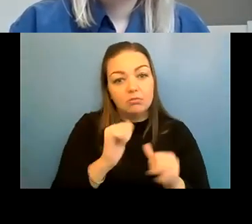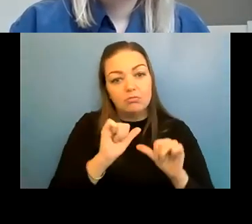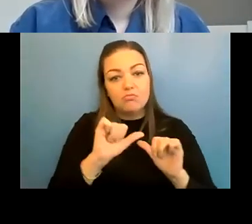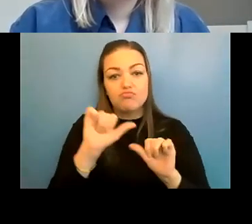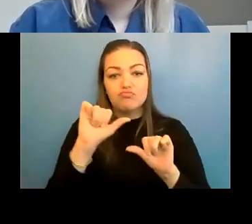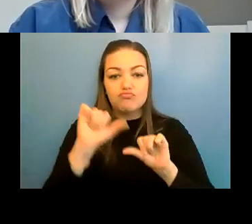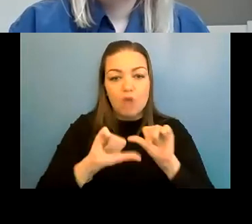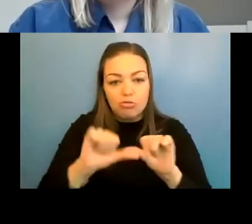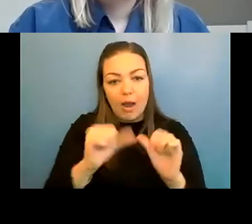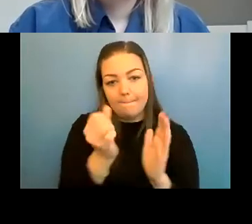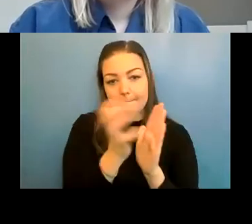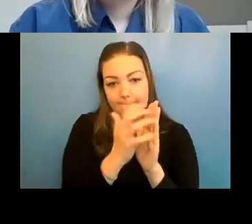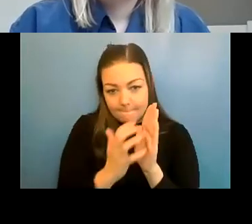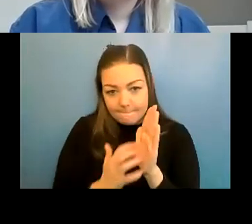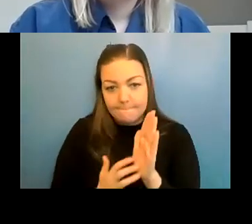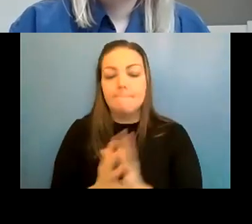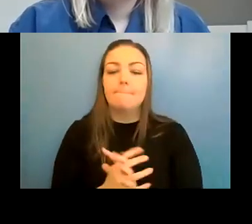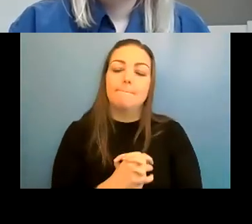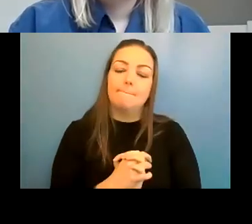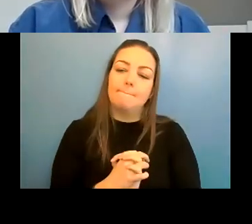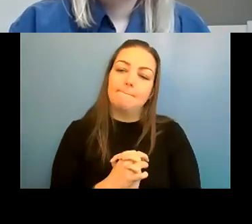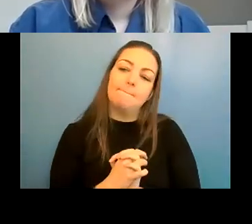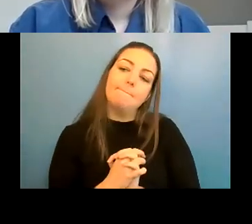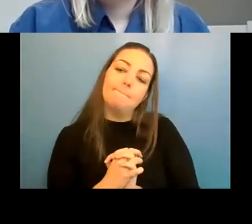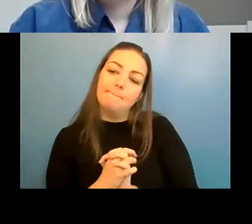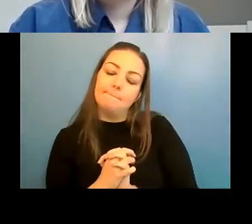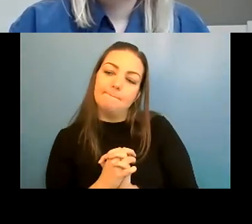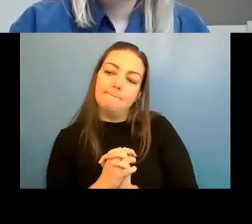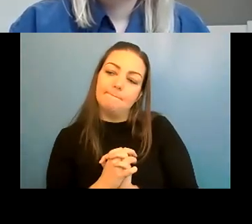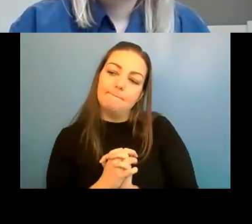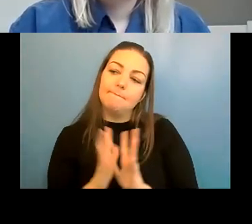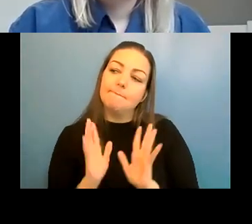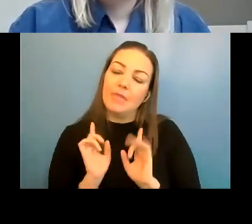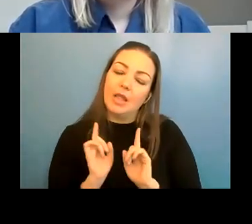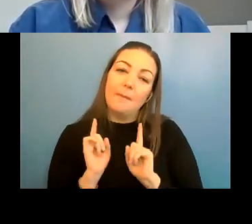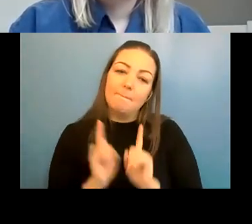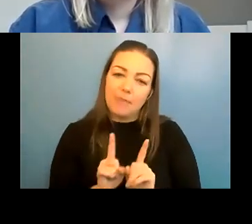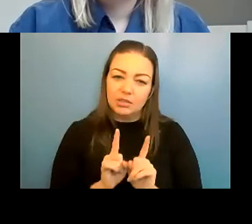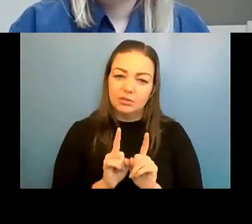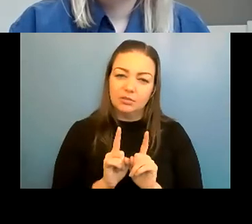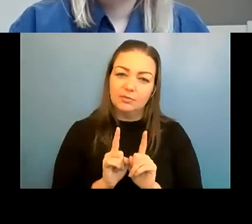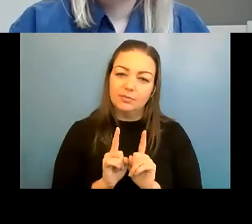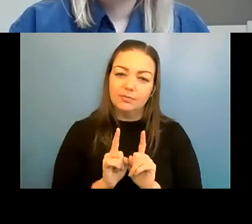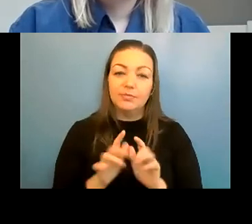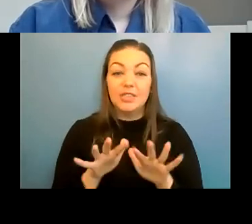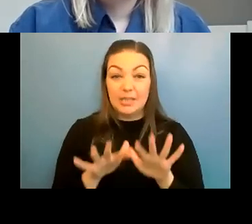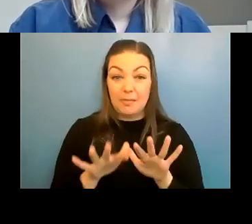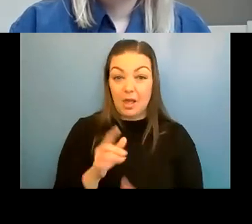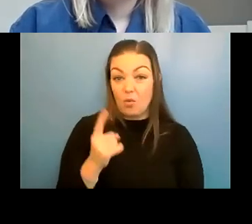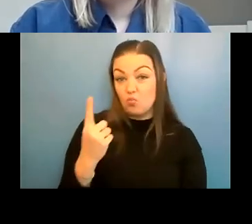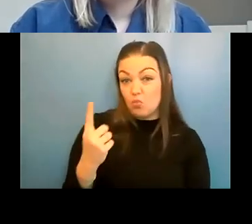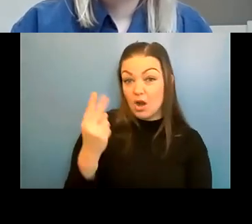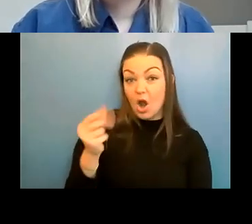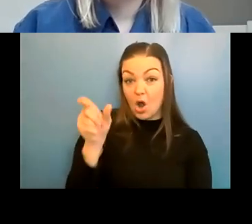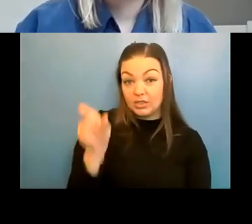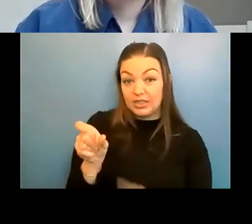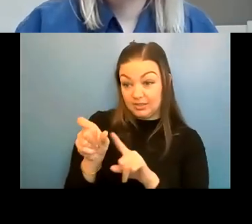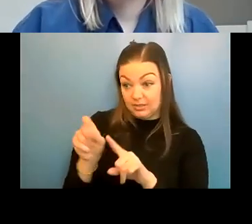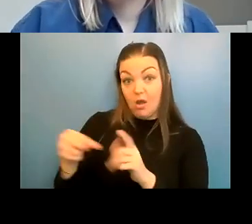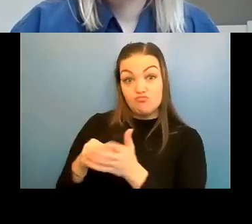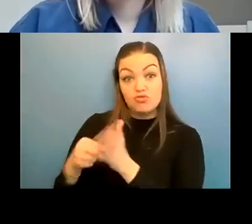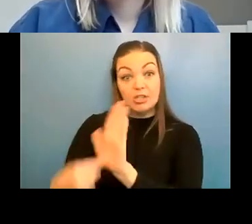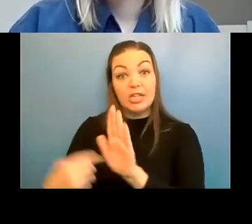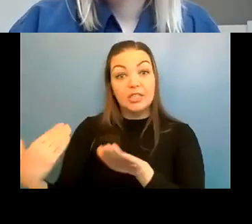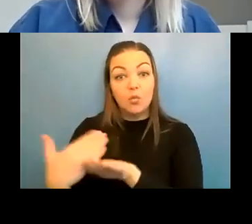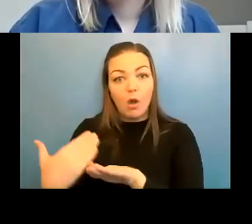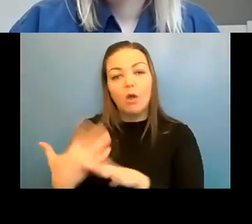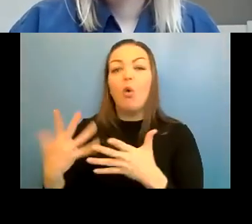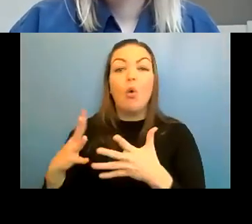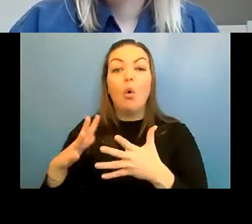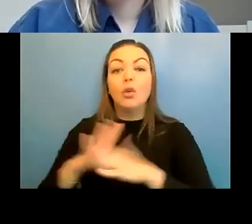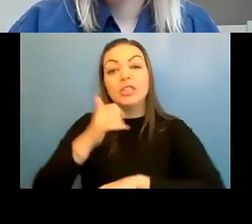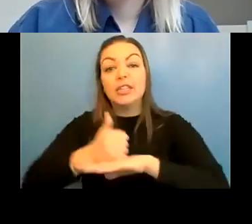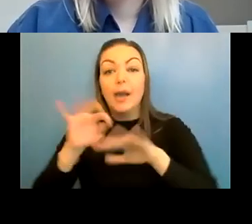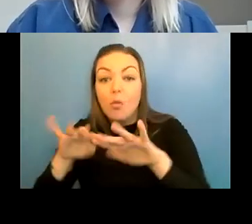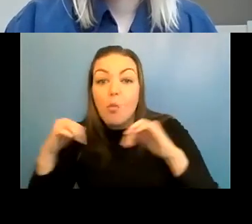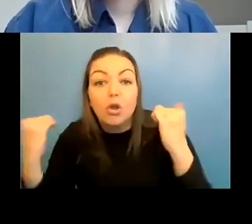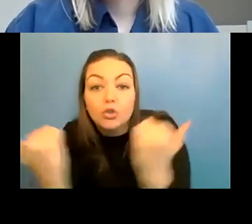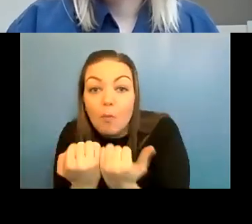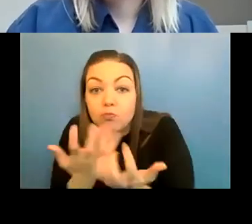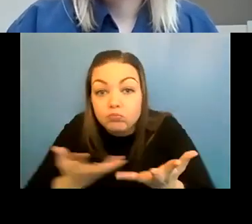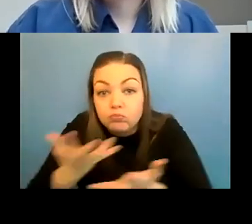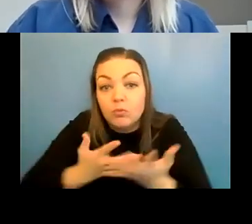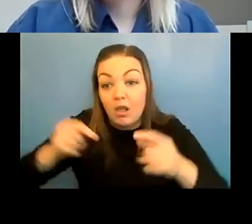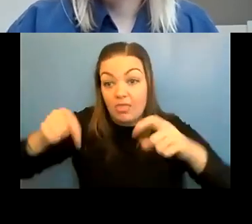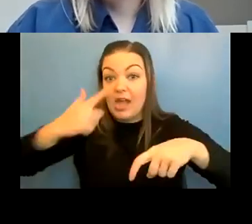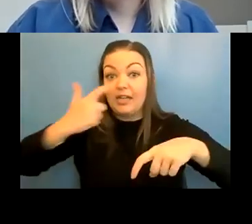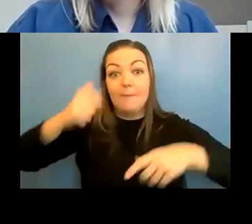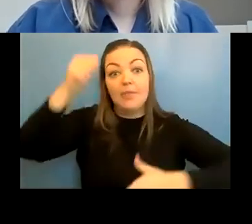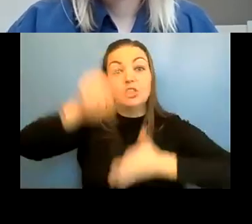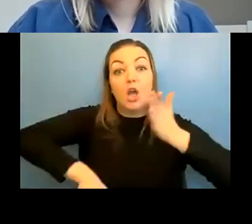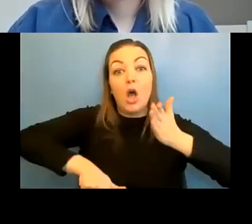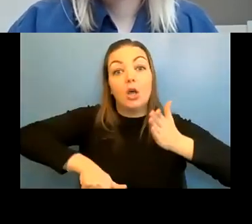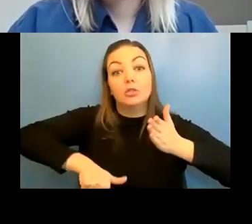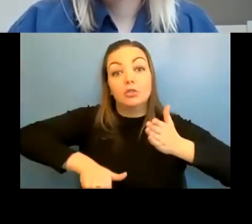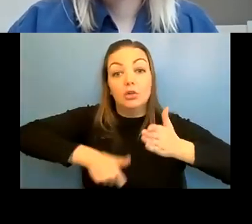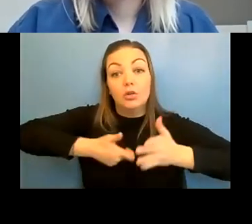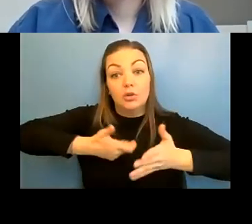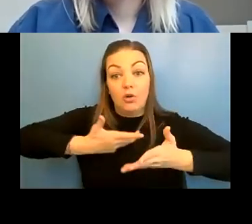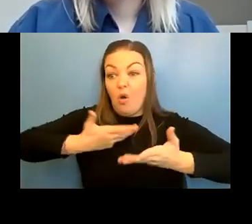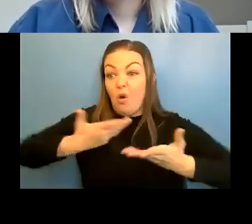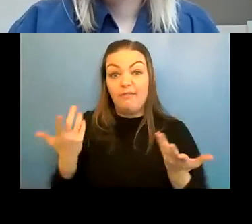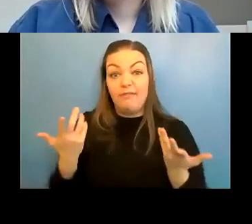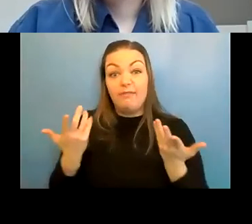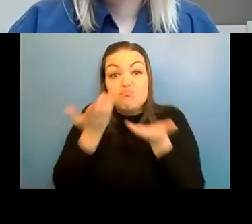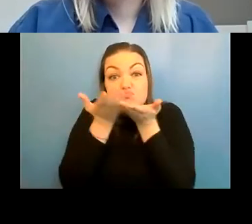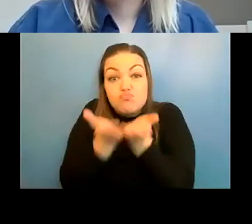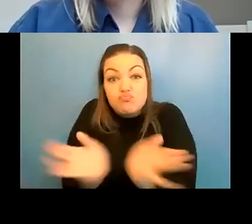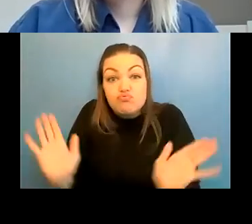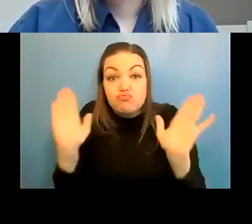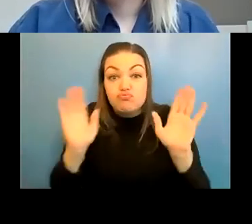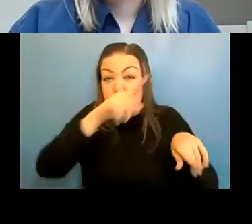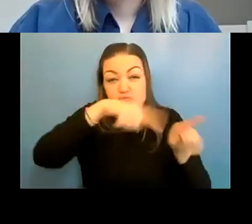which is about creating more opportunities, professional opportunities, for disabled artists, getting more artists programmed, improving access,